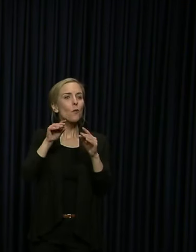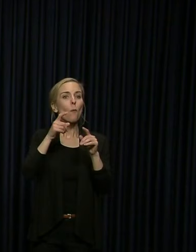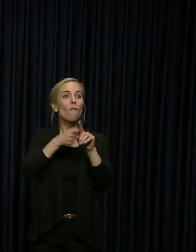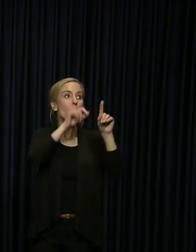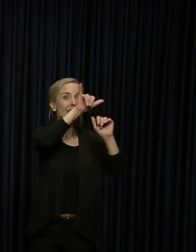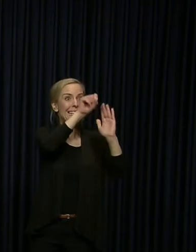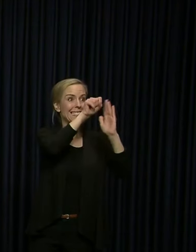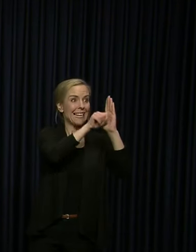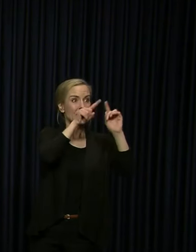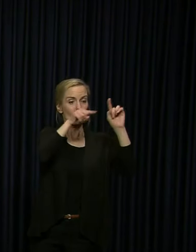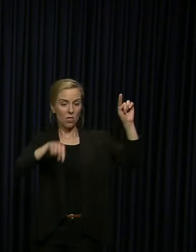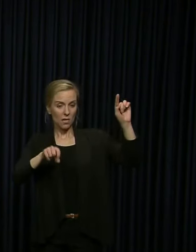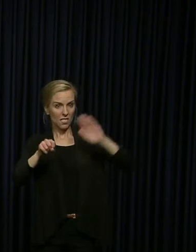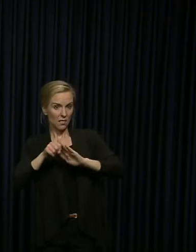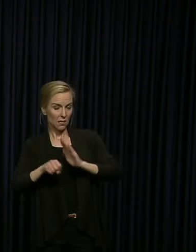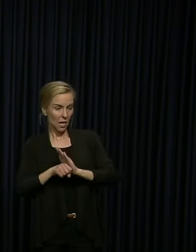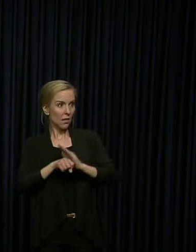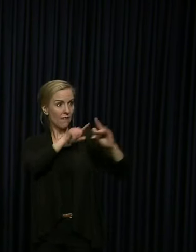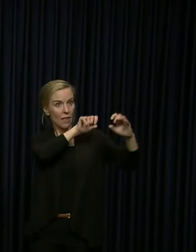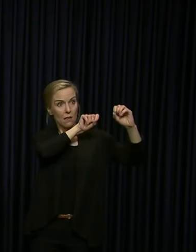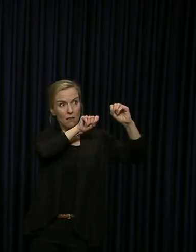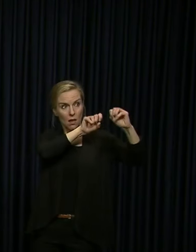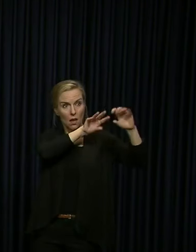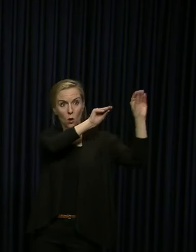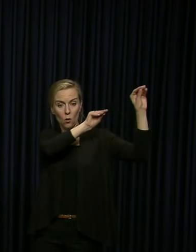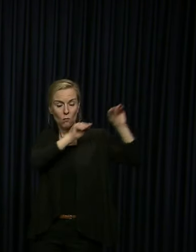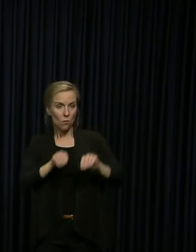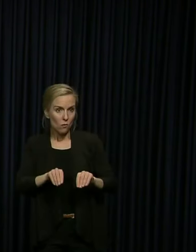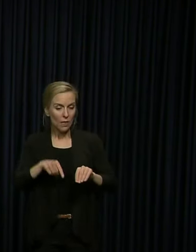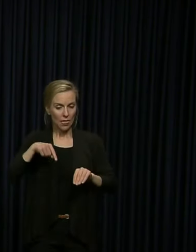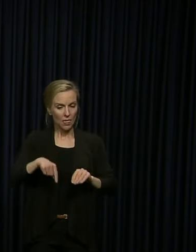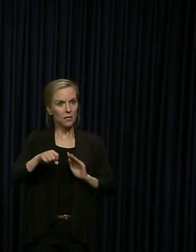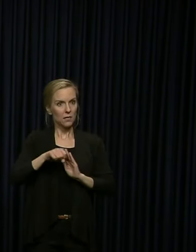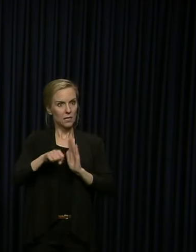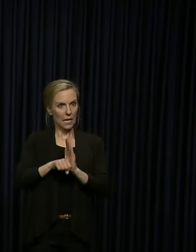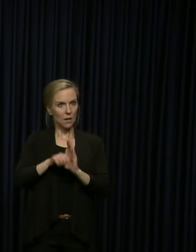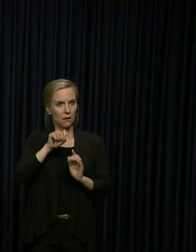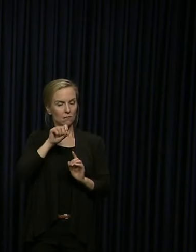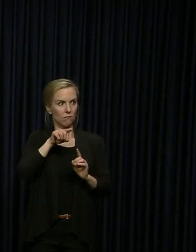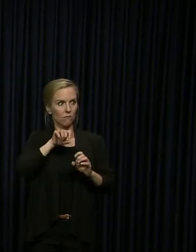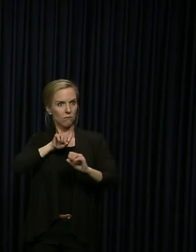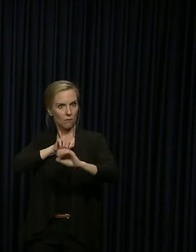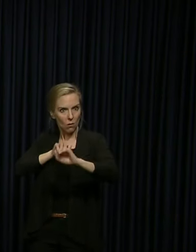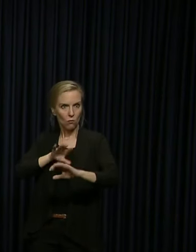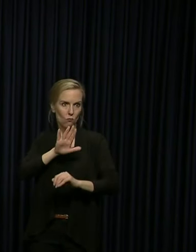OTHER THINGS THAT CONTRIBUTED TO THAT DEATH.